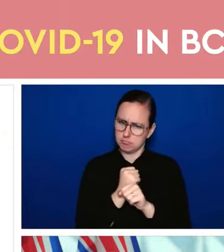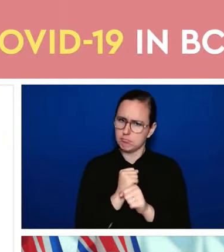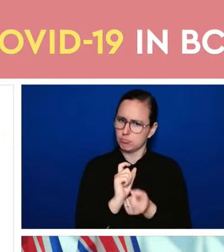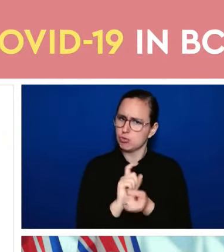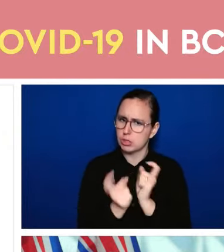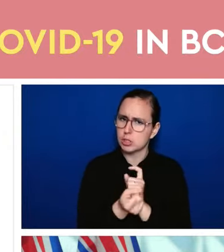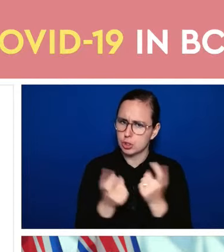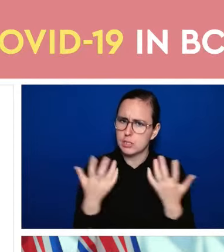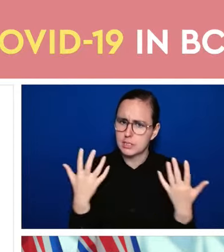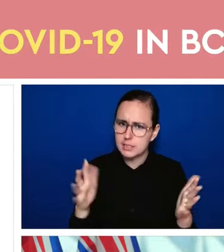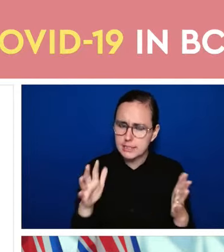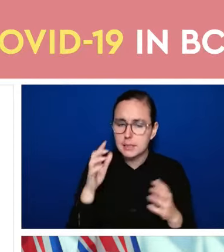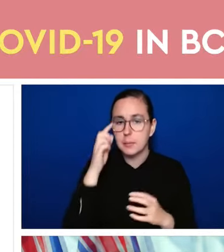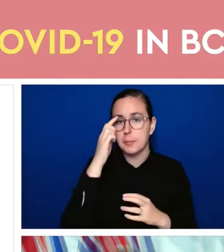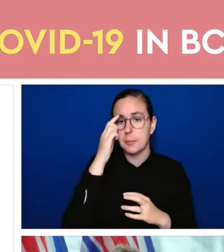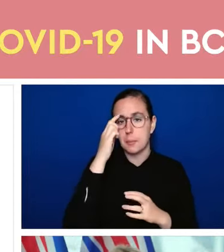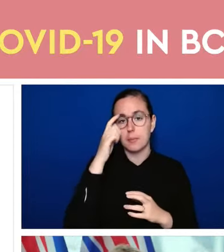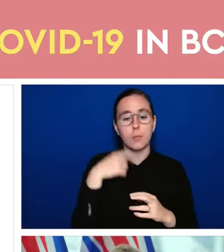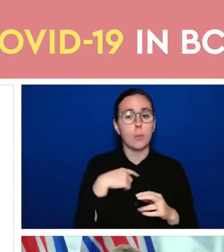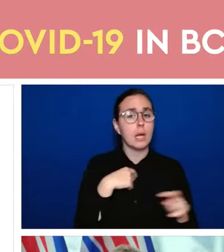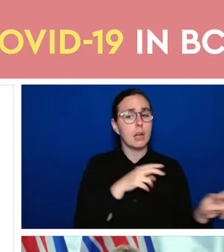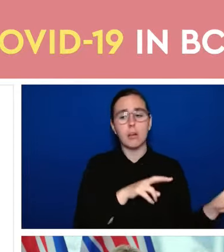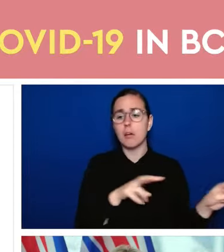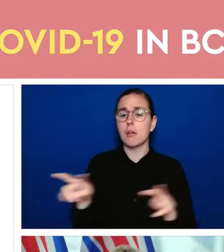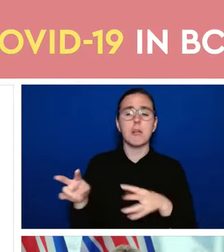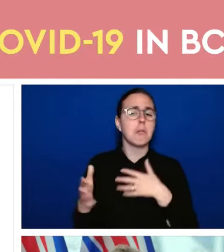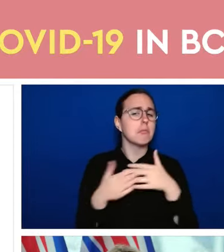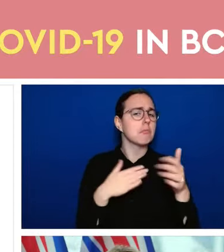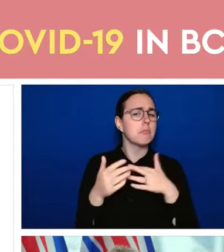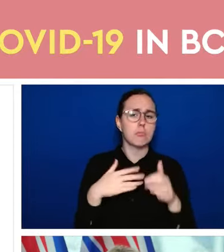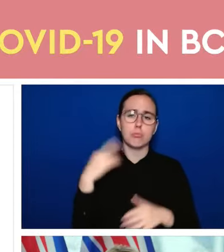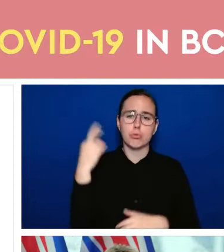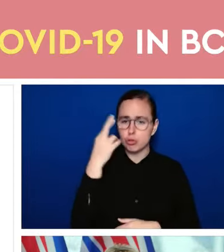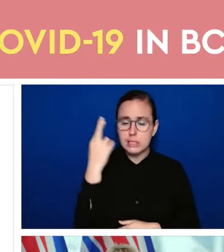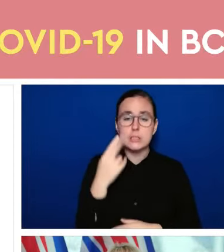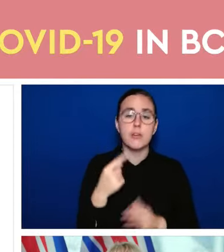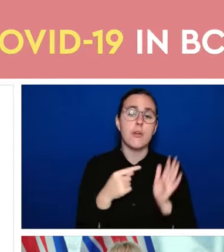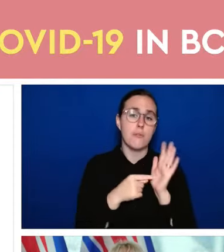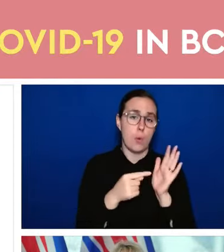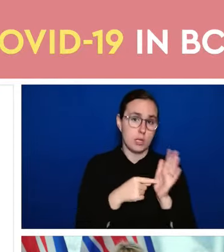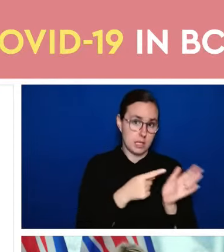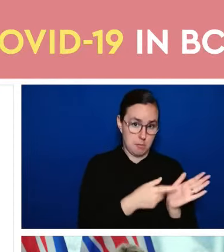some deep dives in in hospitals around the products and what we